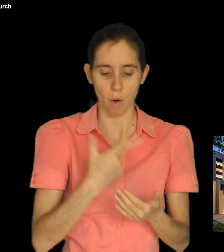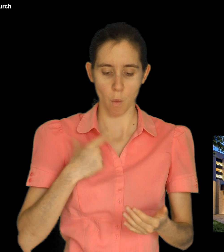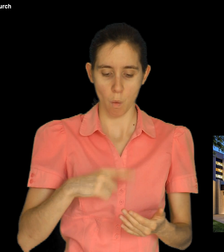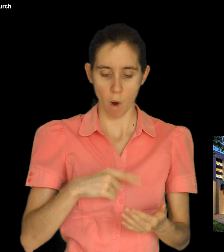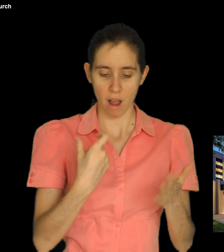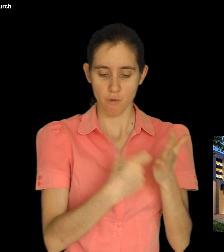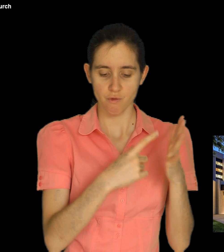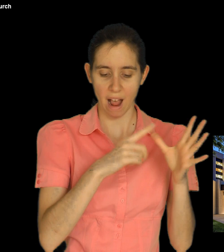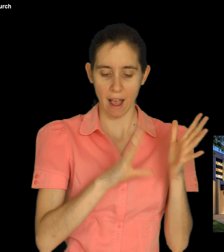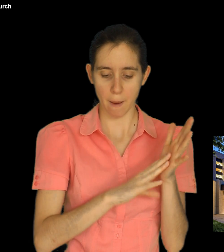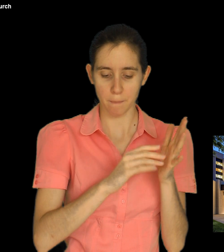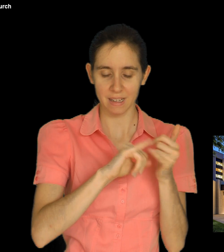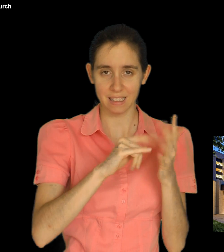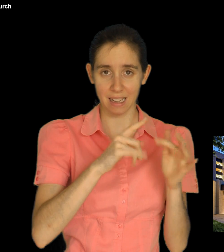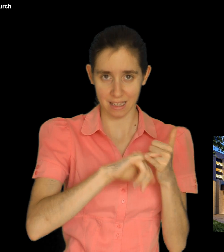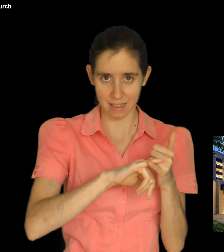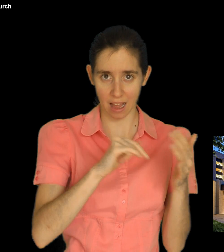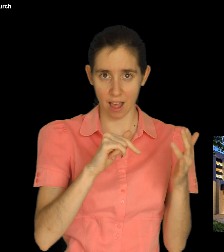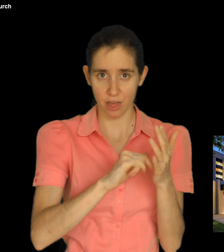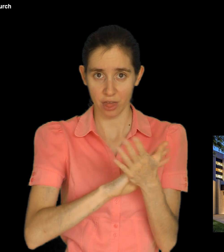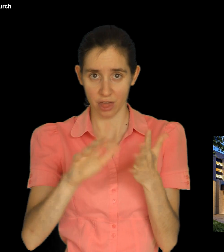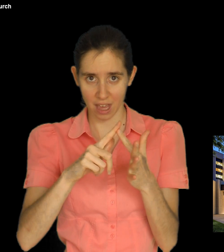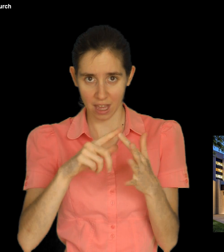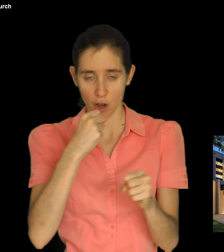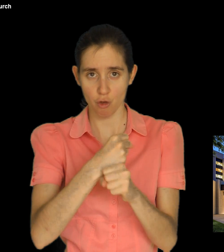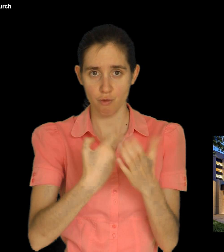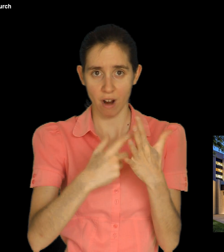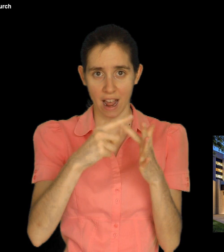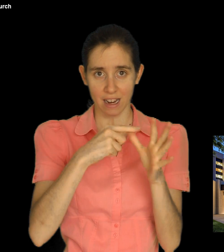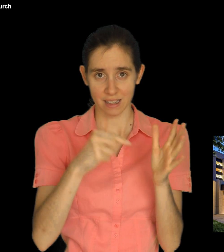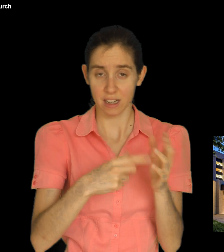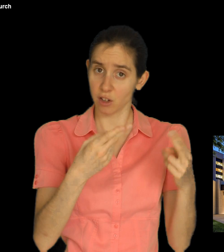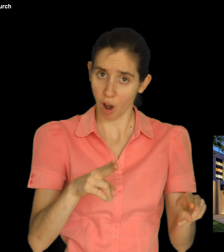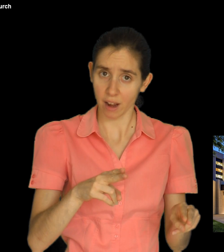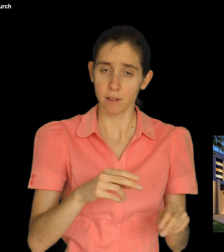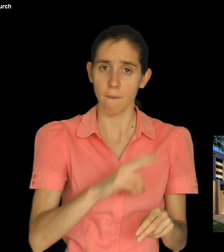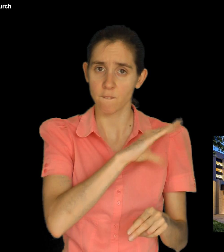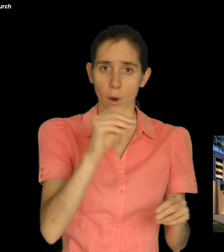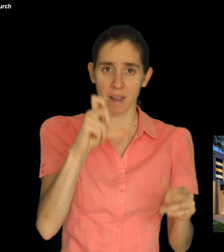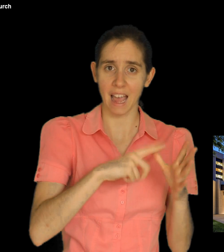Ramses the Great. What's even more fascinating is the story of how God led